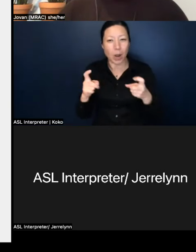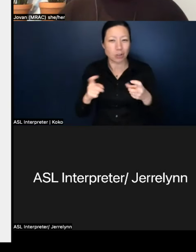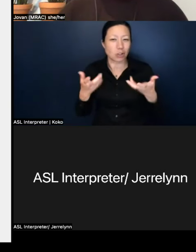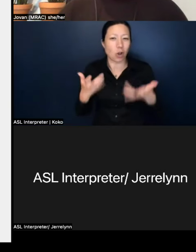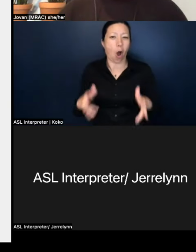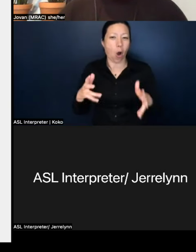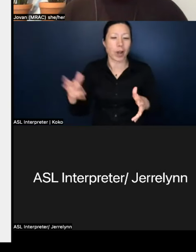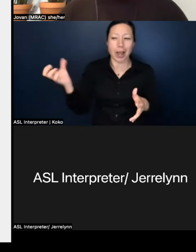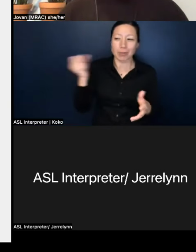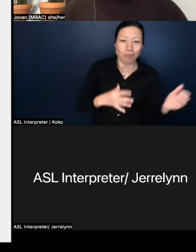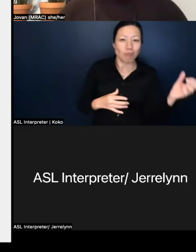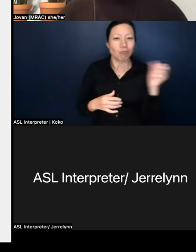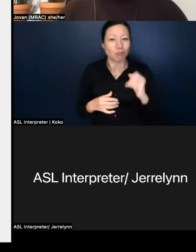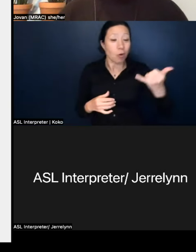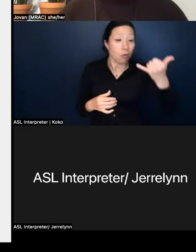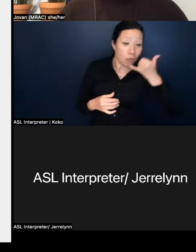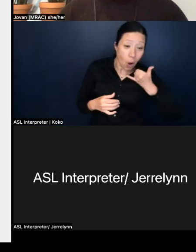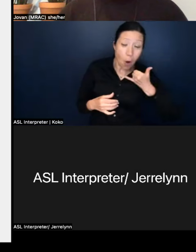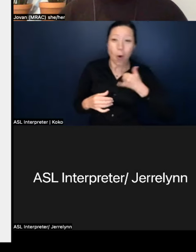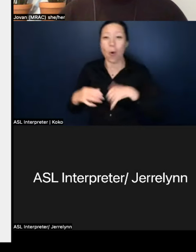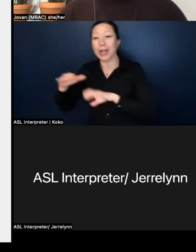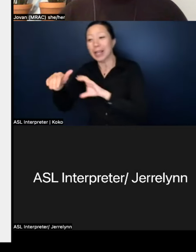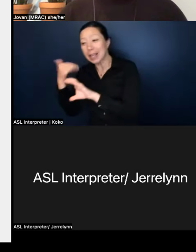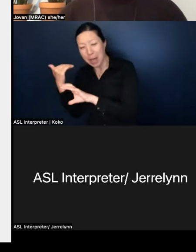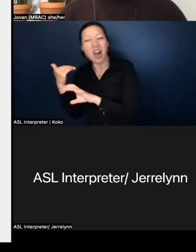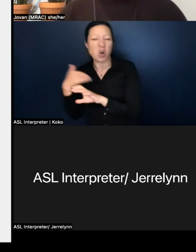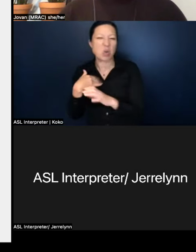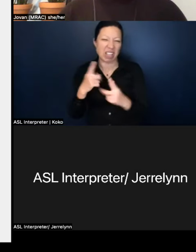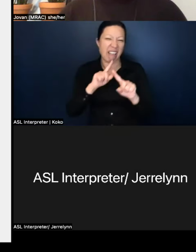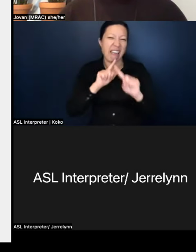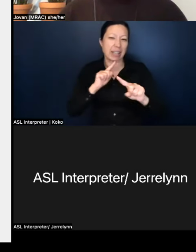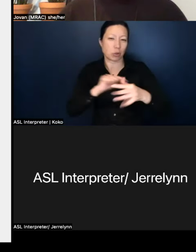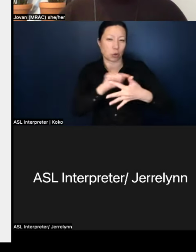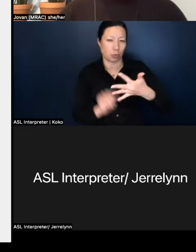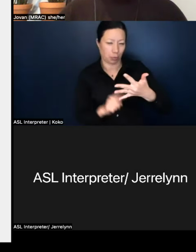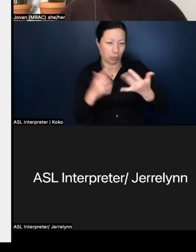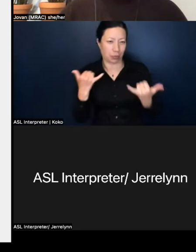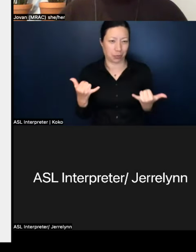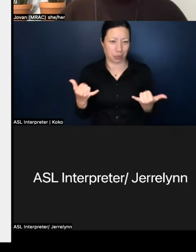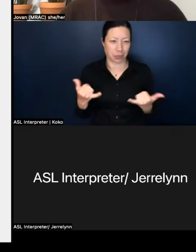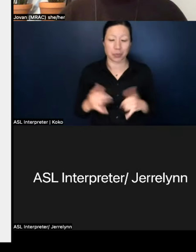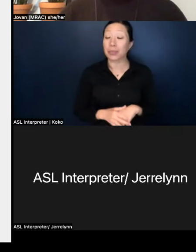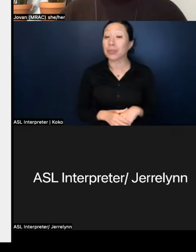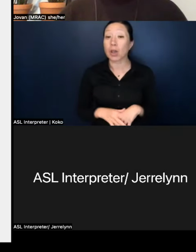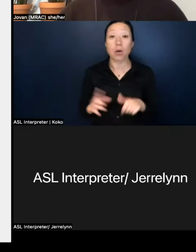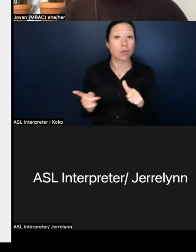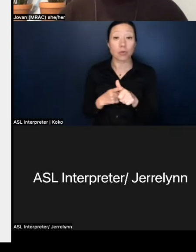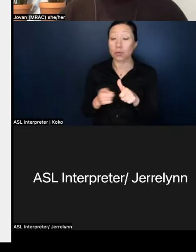So first, as I noted a little bit earlier, this info session will be recorded.